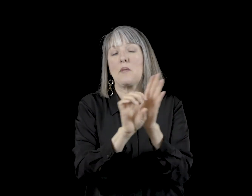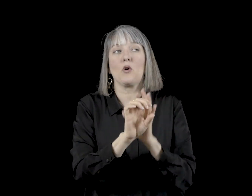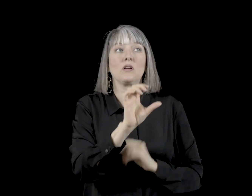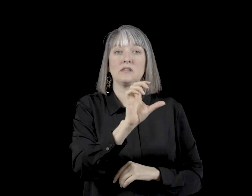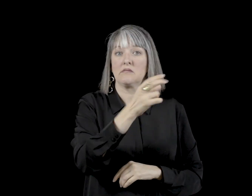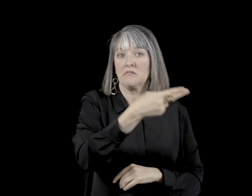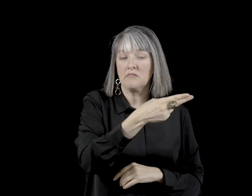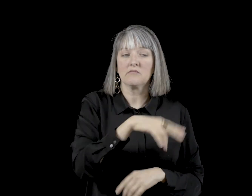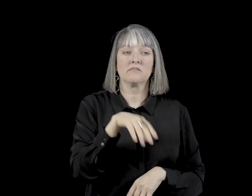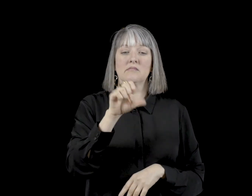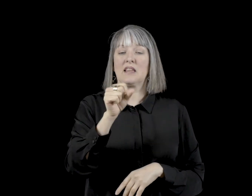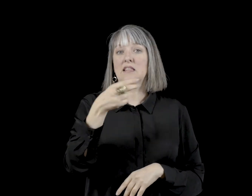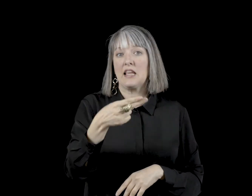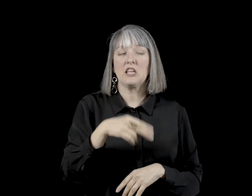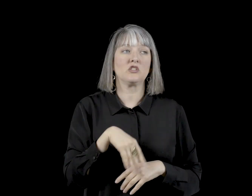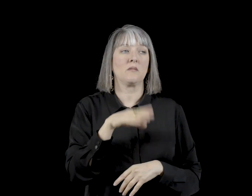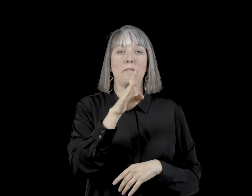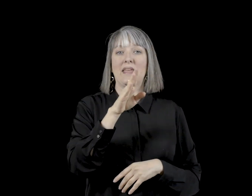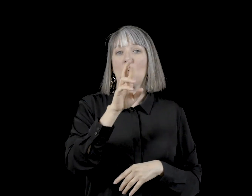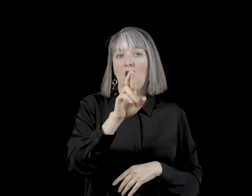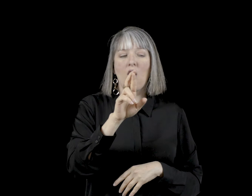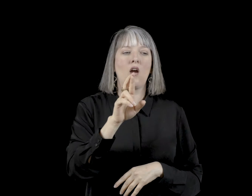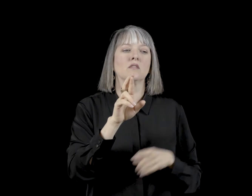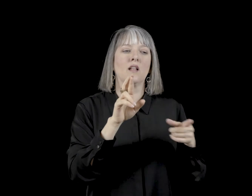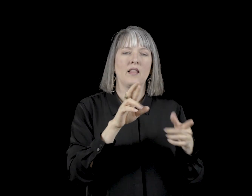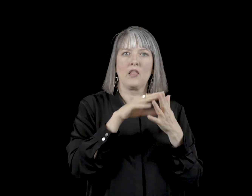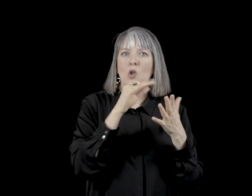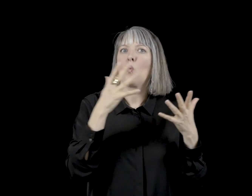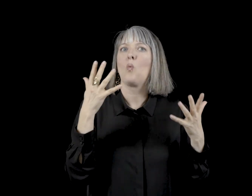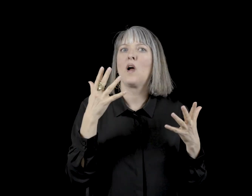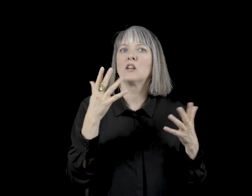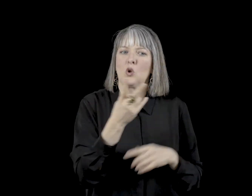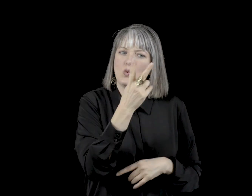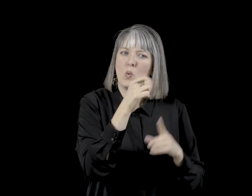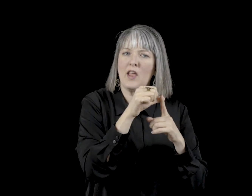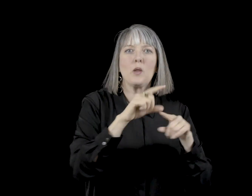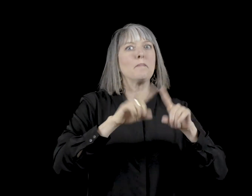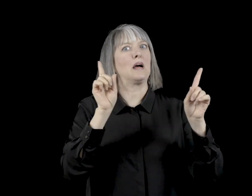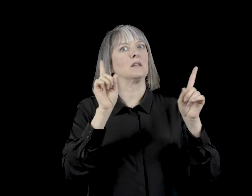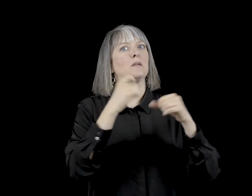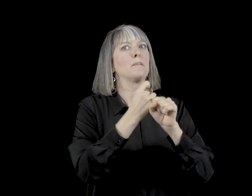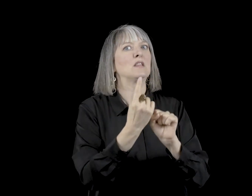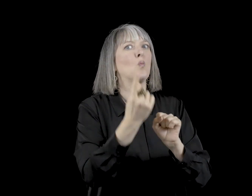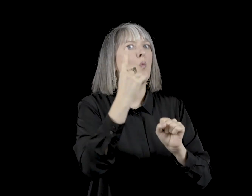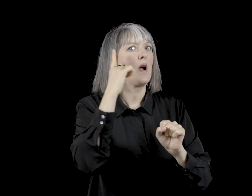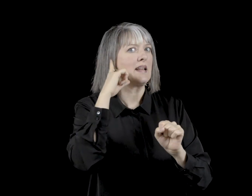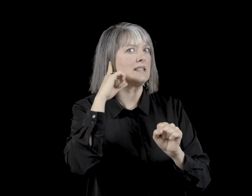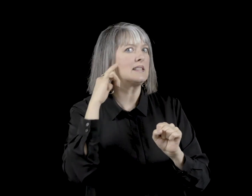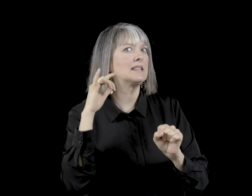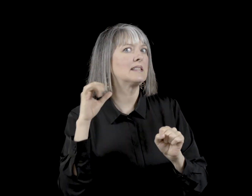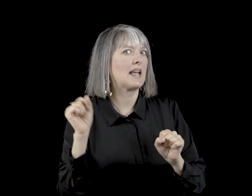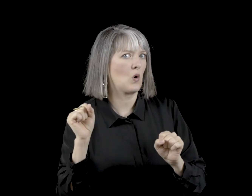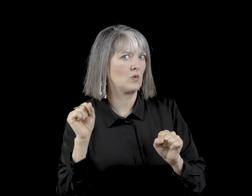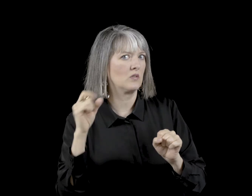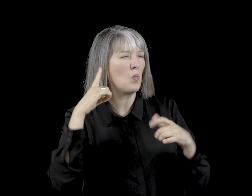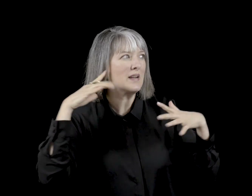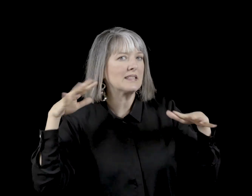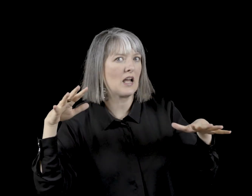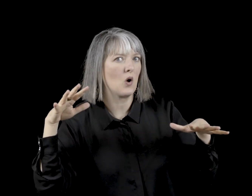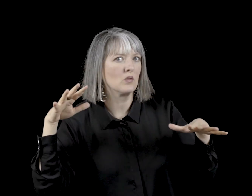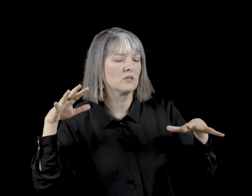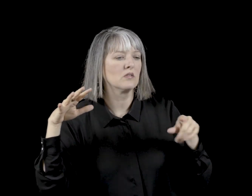For example ch, sh or br. The child will learn these may be two letters but they create one sound.